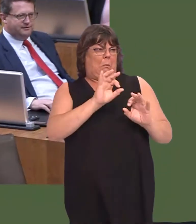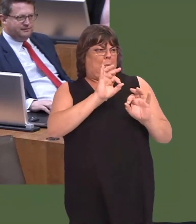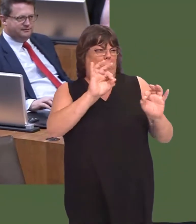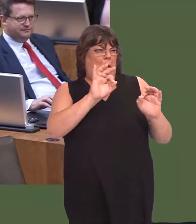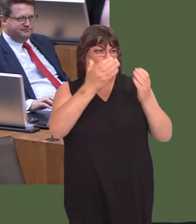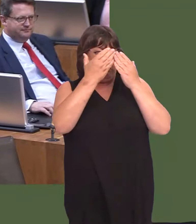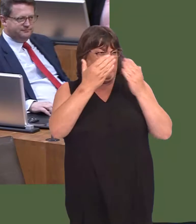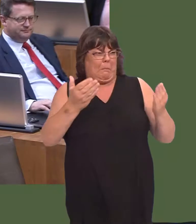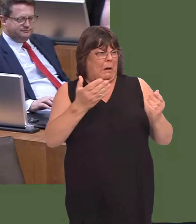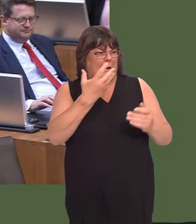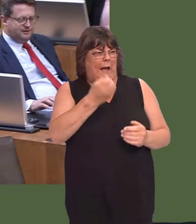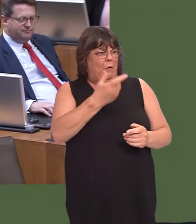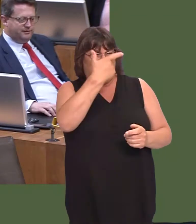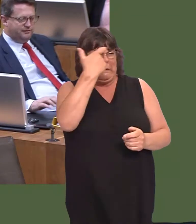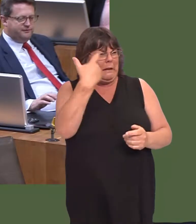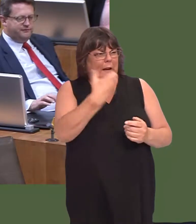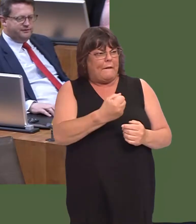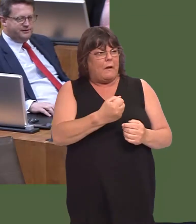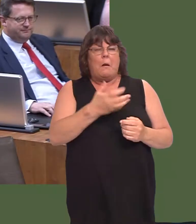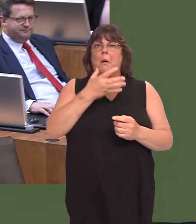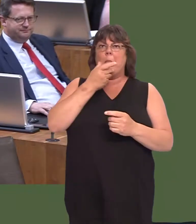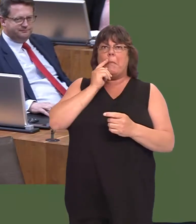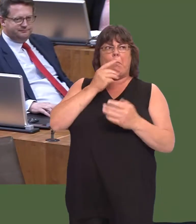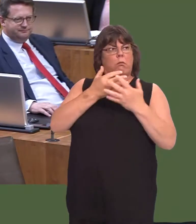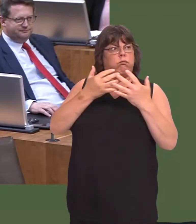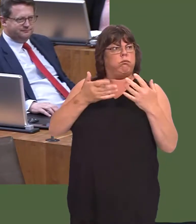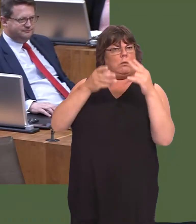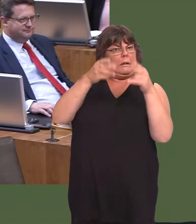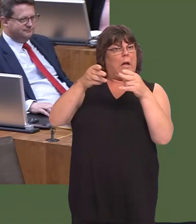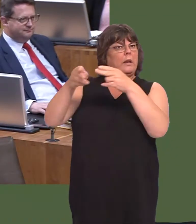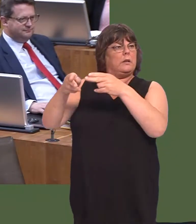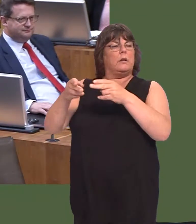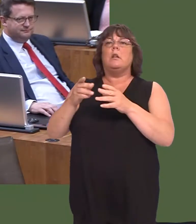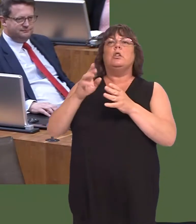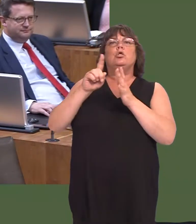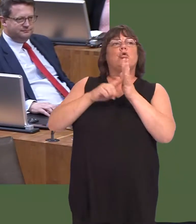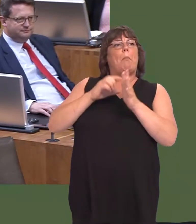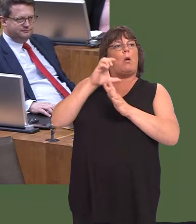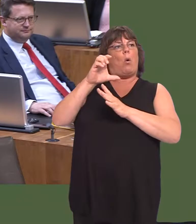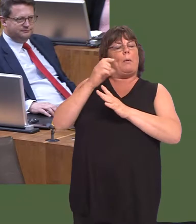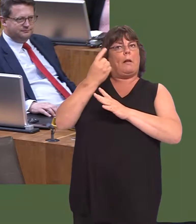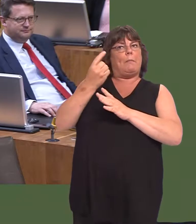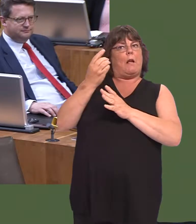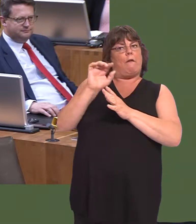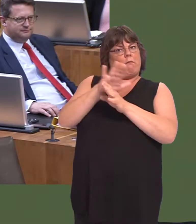People have died here. People have died. Jeremy Corbyn, as an MP for the local area, went to visit people.